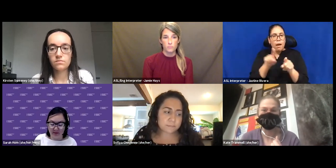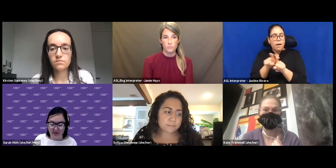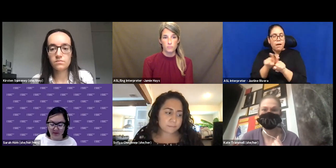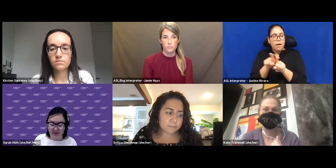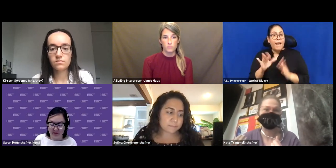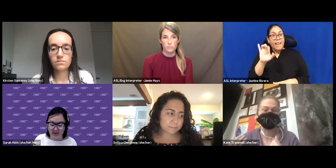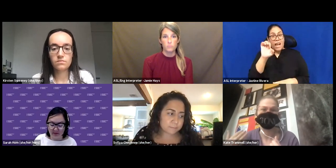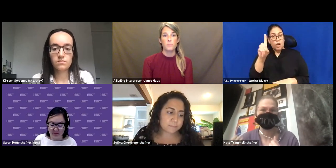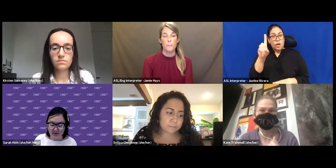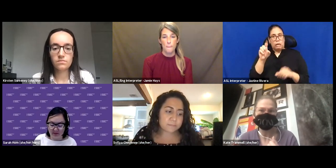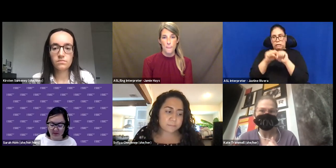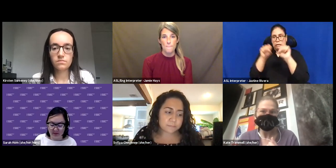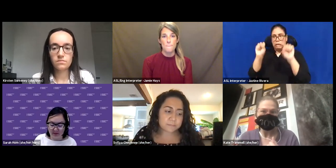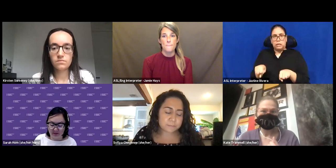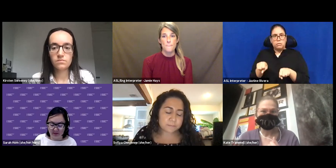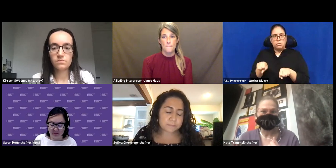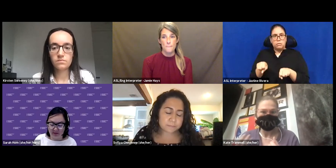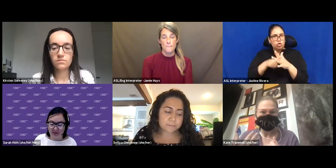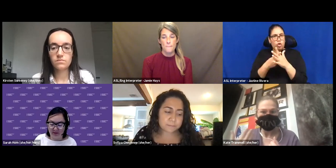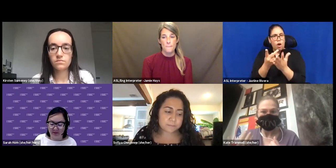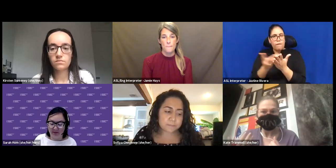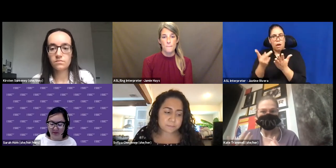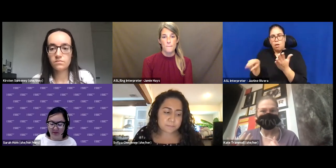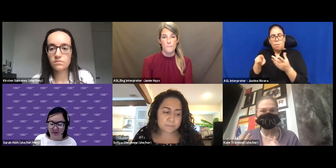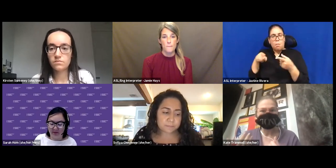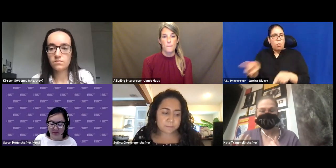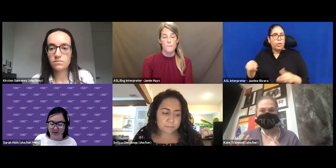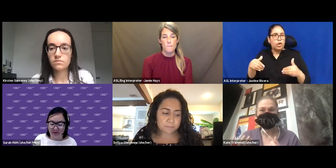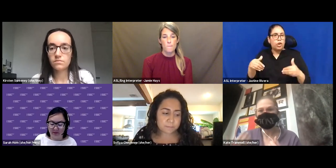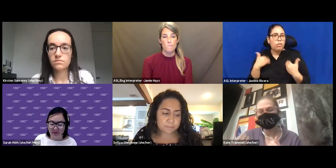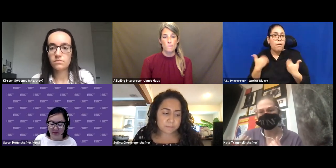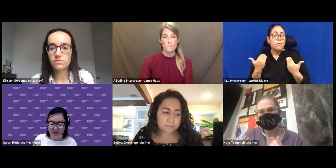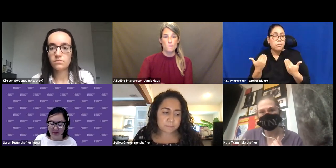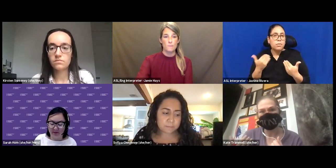them when they're very young, so we don't see actually disabled